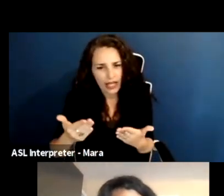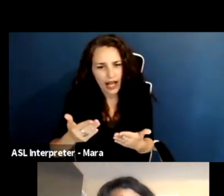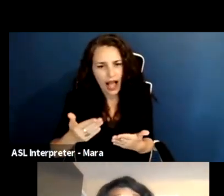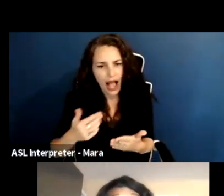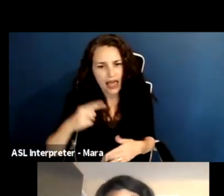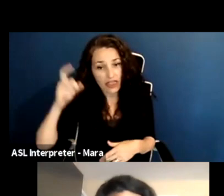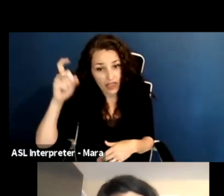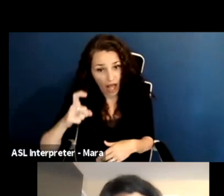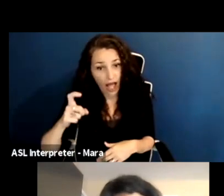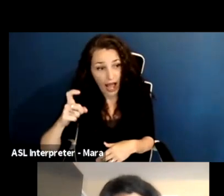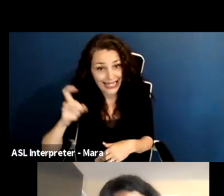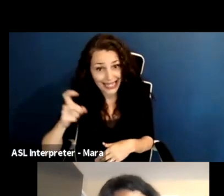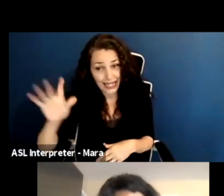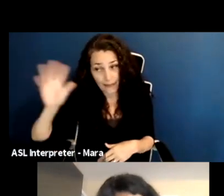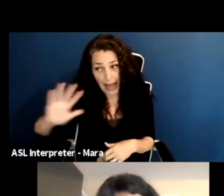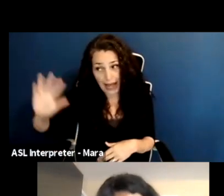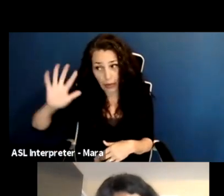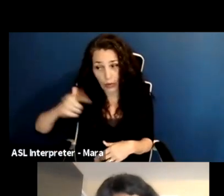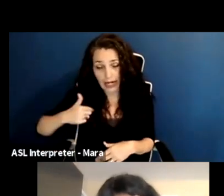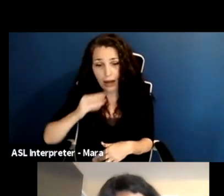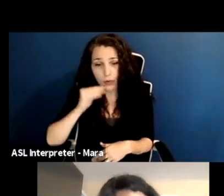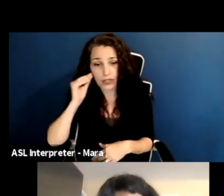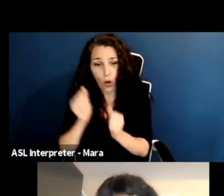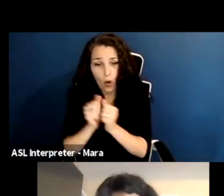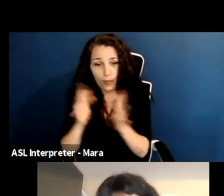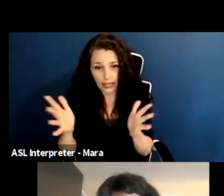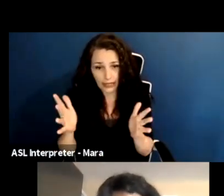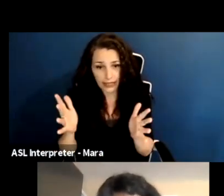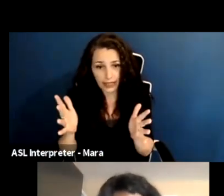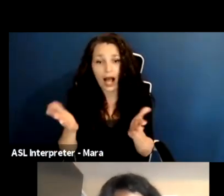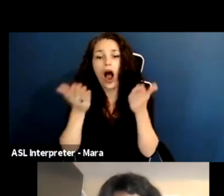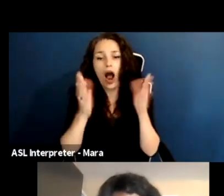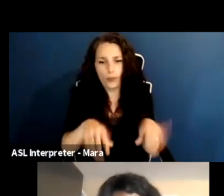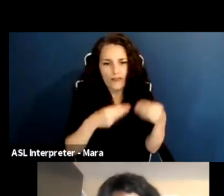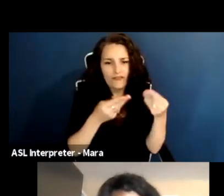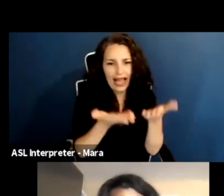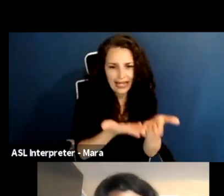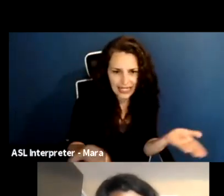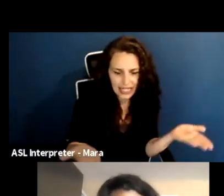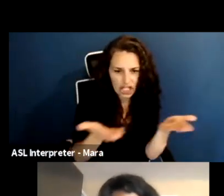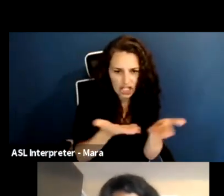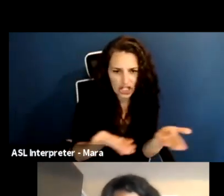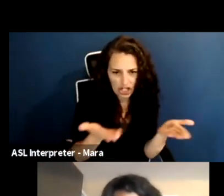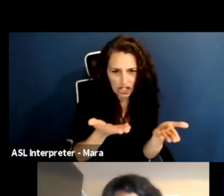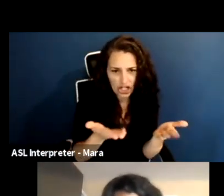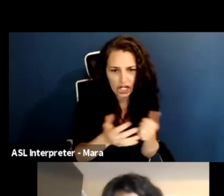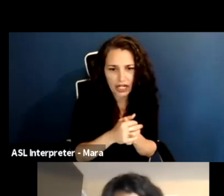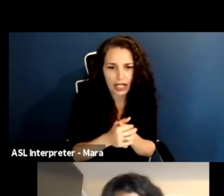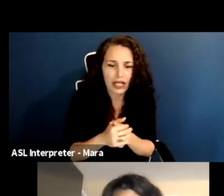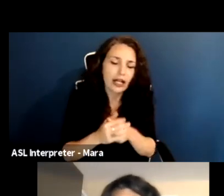And all the things that organizations provided to me when I was experiencing homelessness, we're also providing those things here.